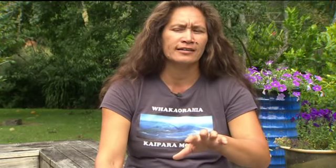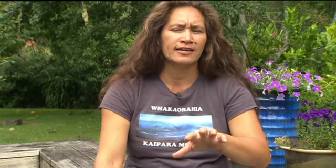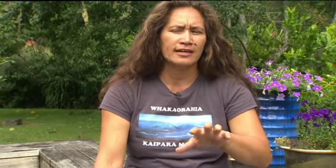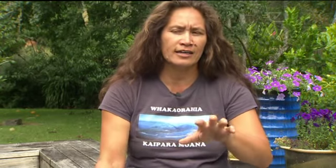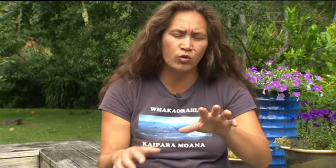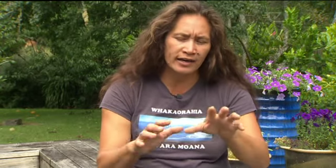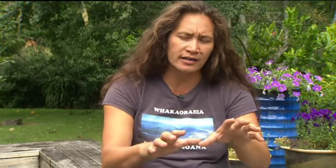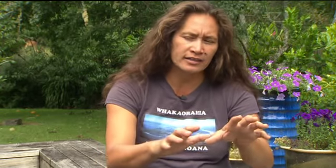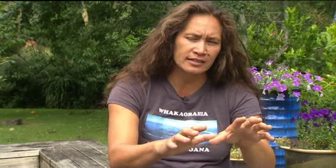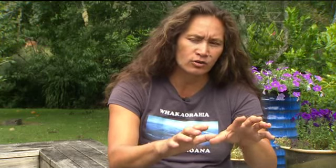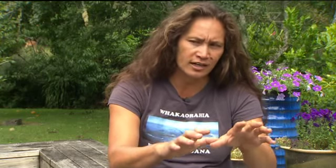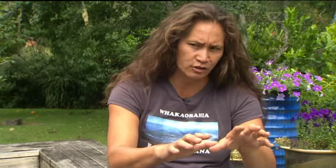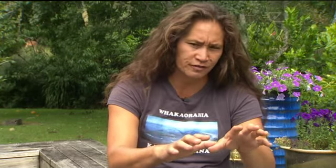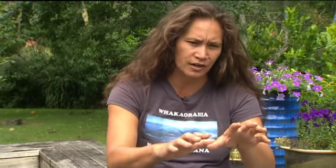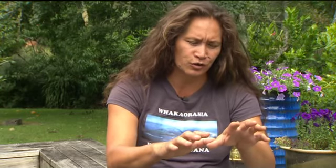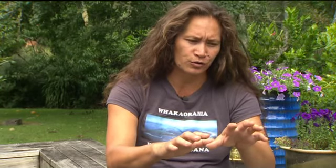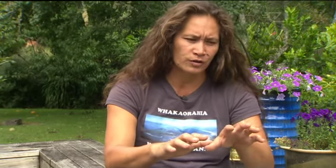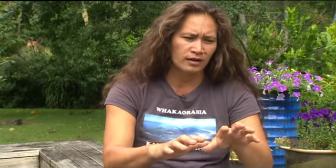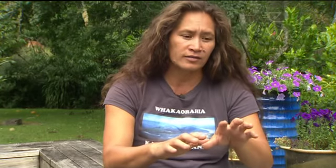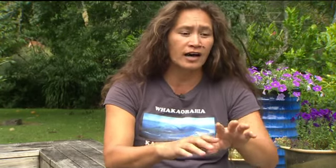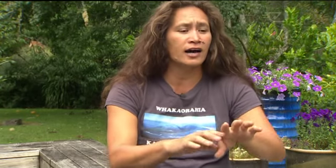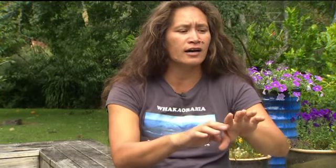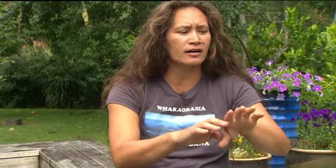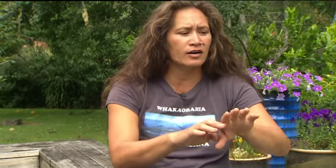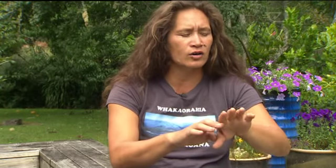They feel isolated when they're with family